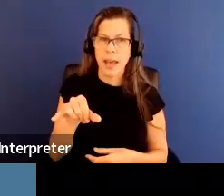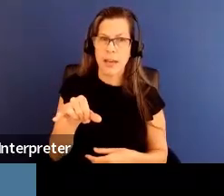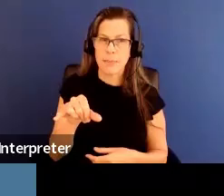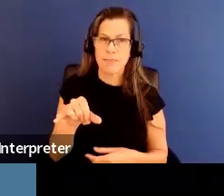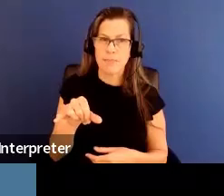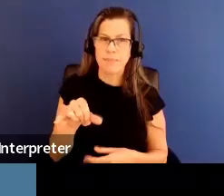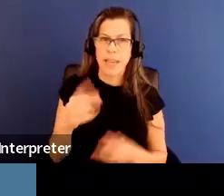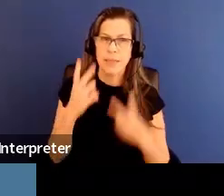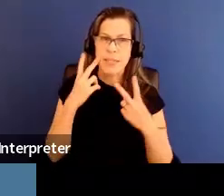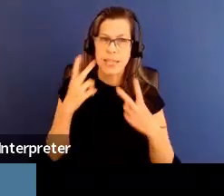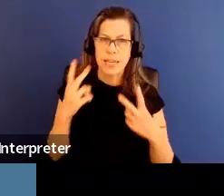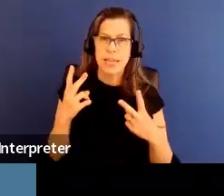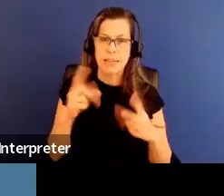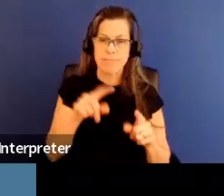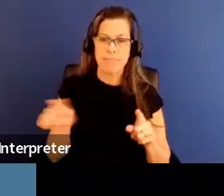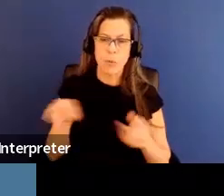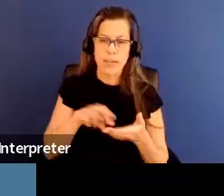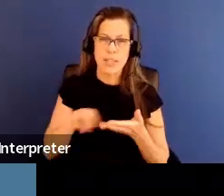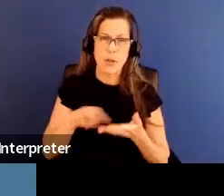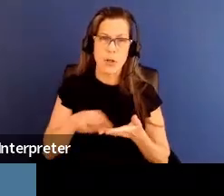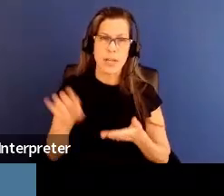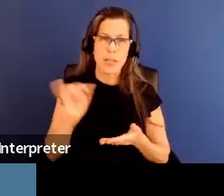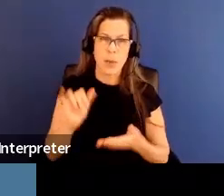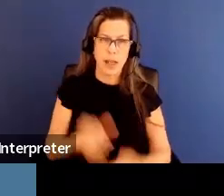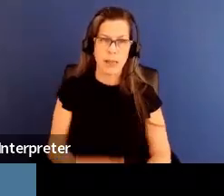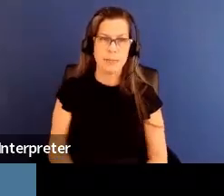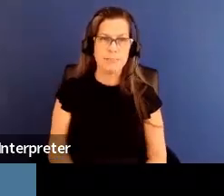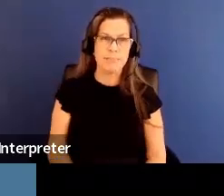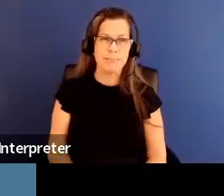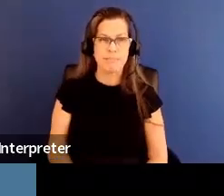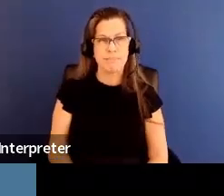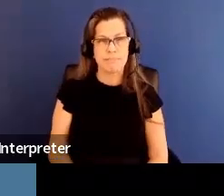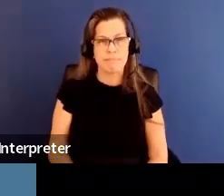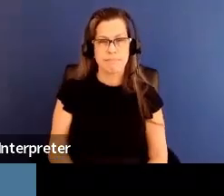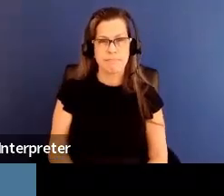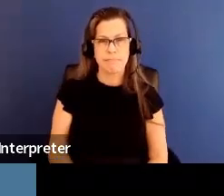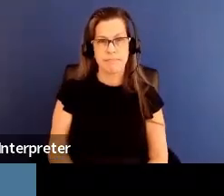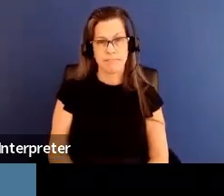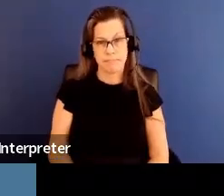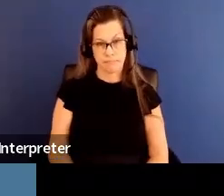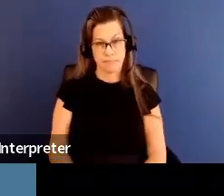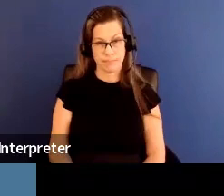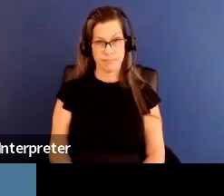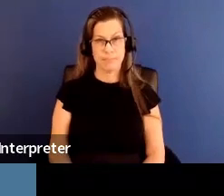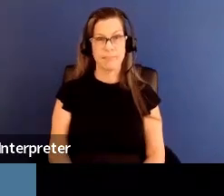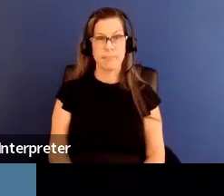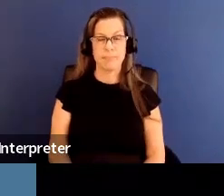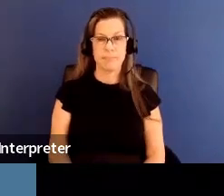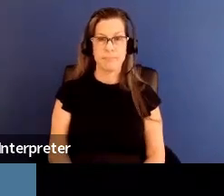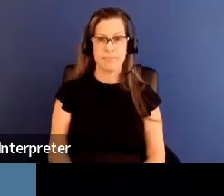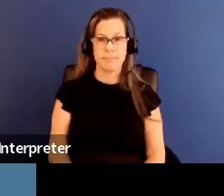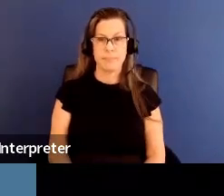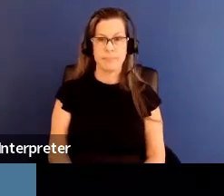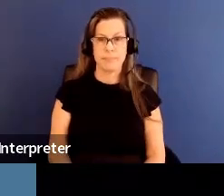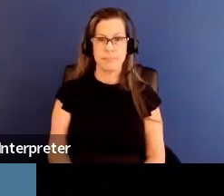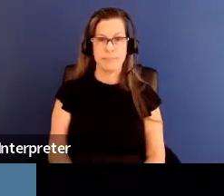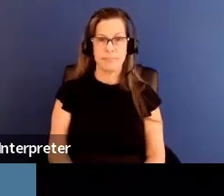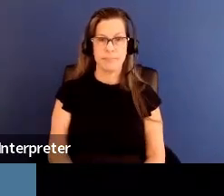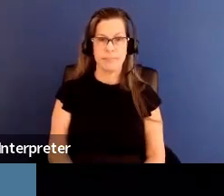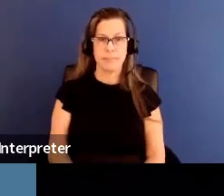people don't think about it can be -- because they can get their medication quickly or